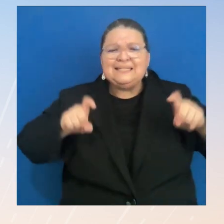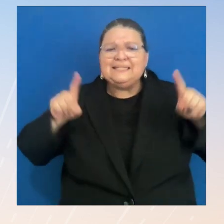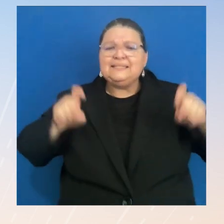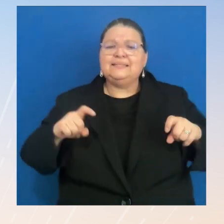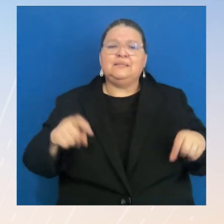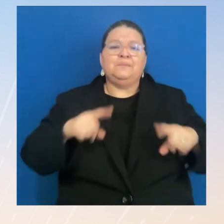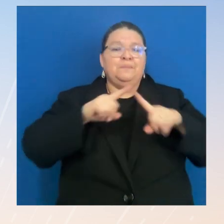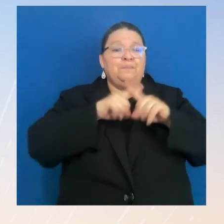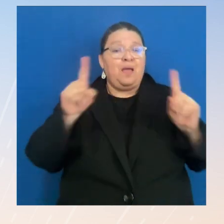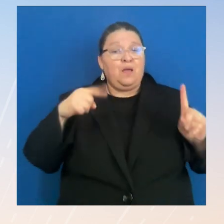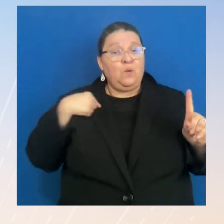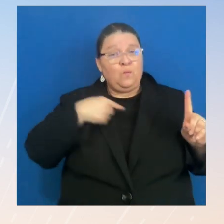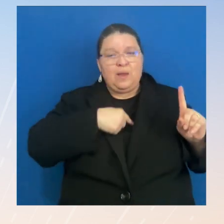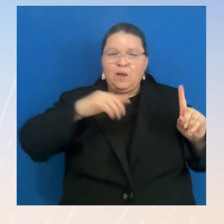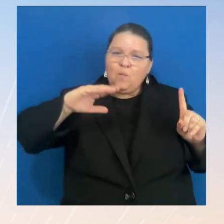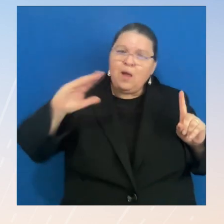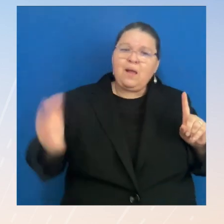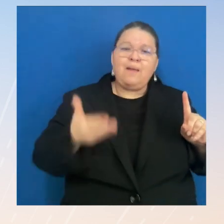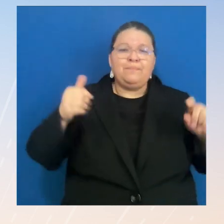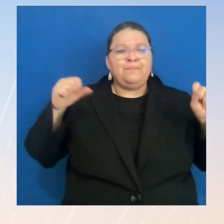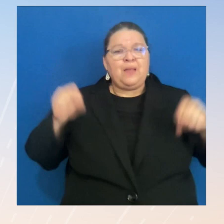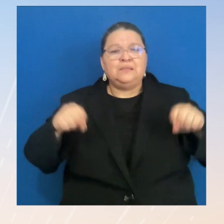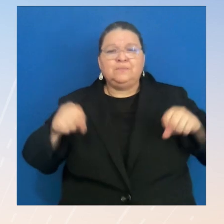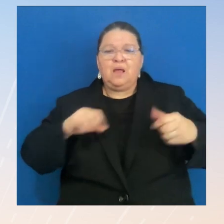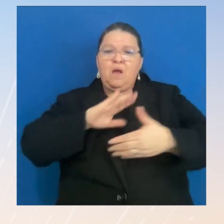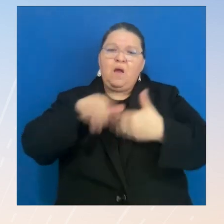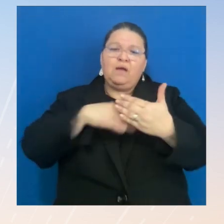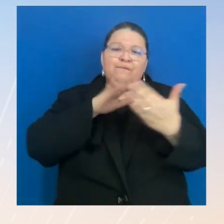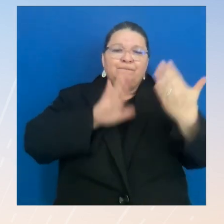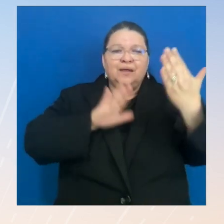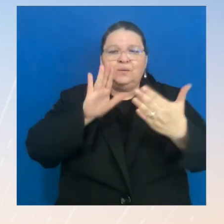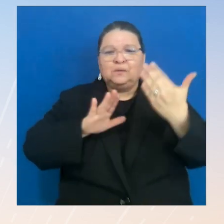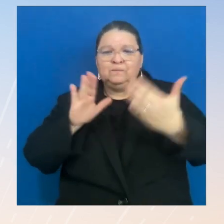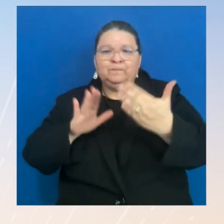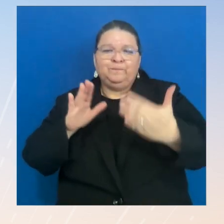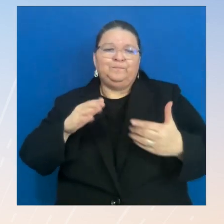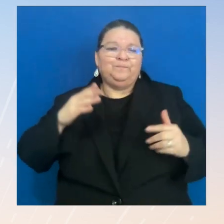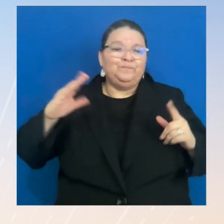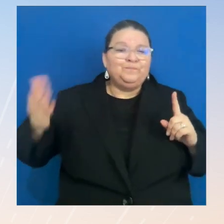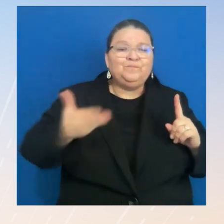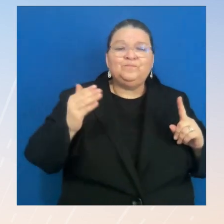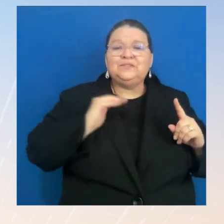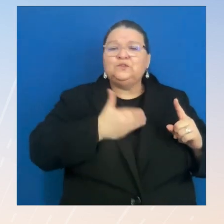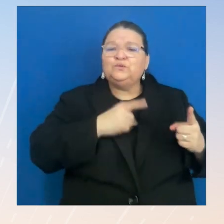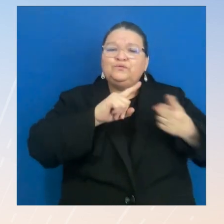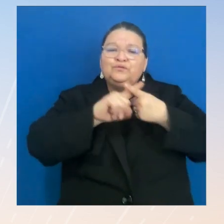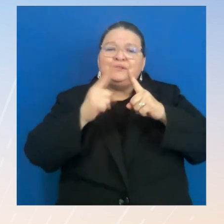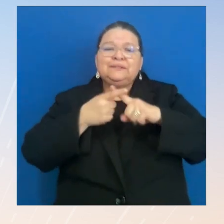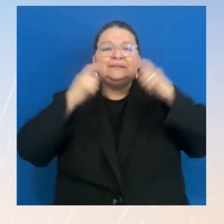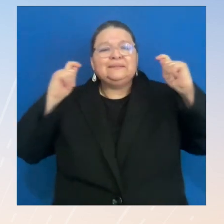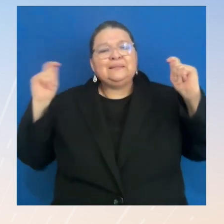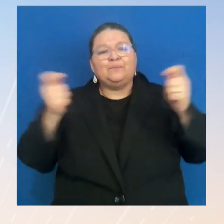to invite our friends in to celebrate on Thursday. Go ahead, Ed.